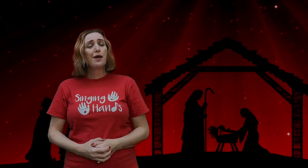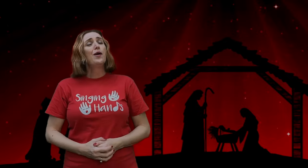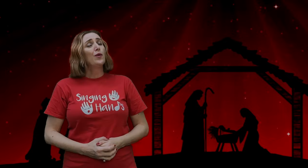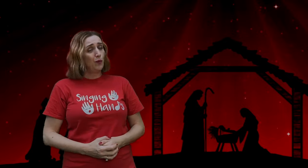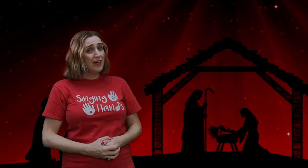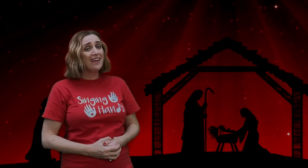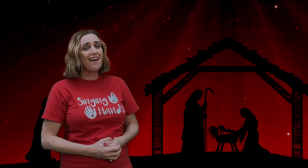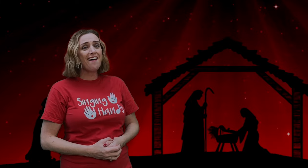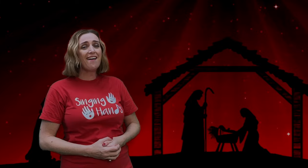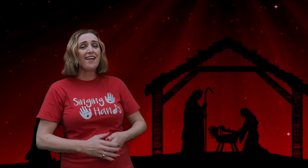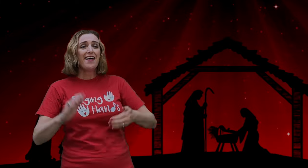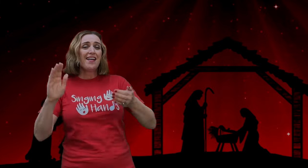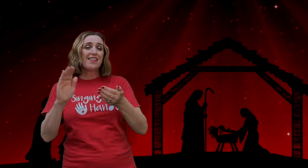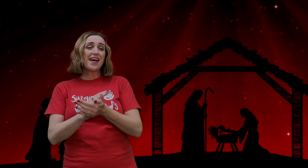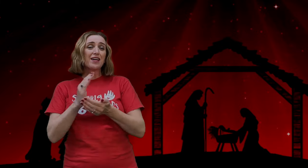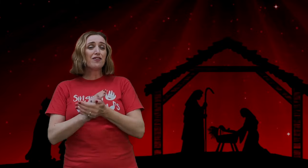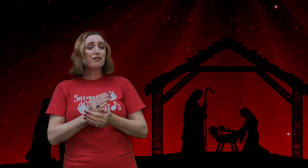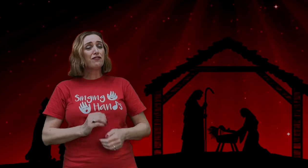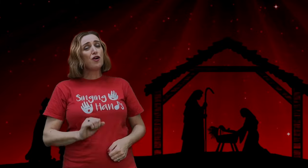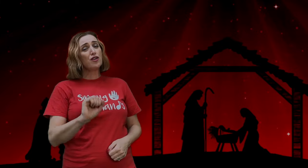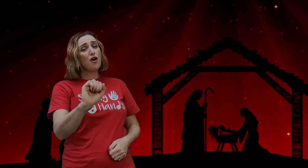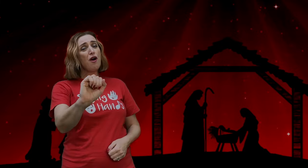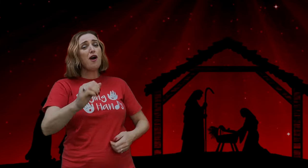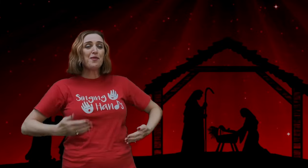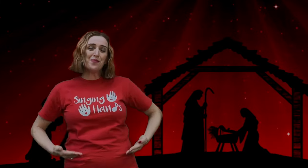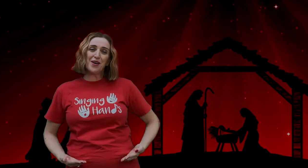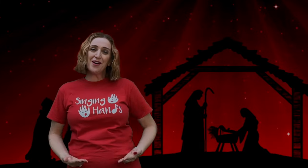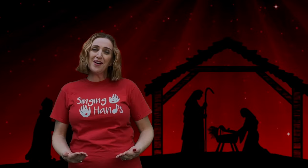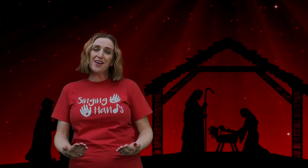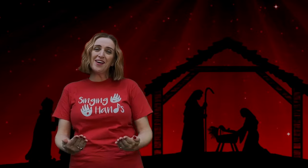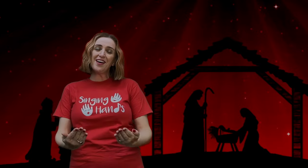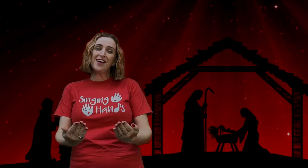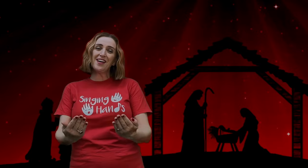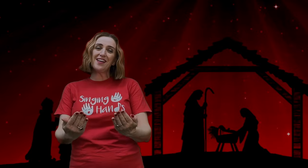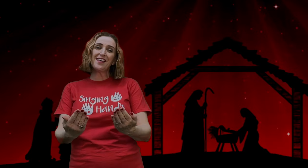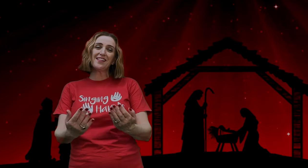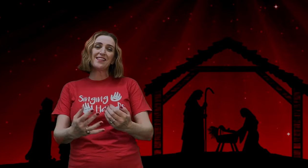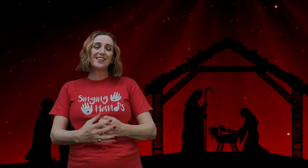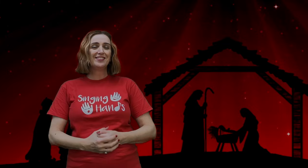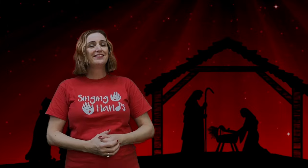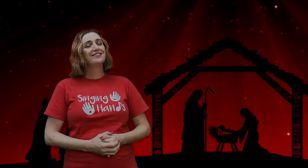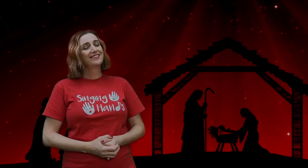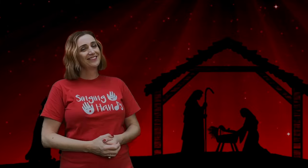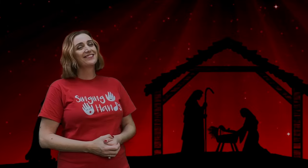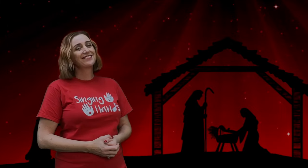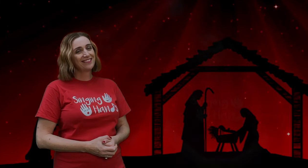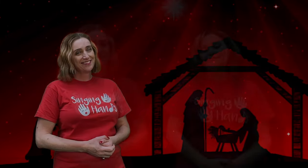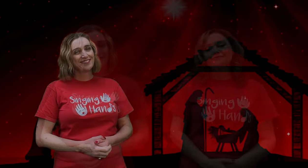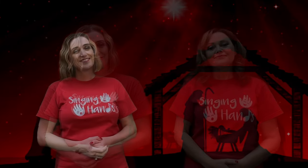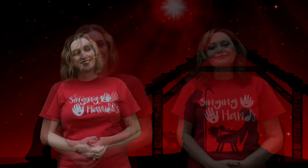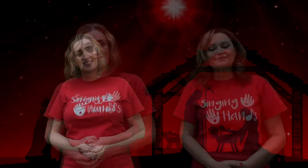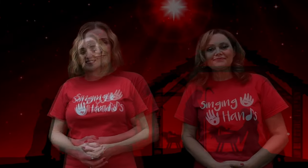We are thankful for your birth